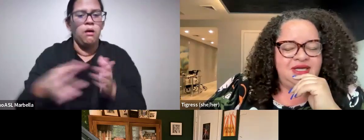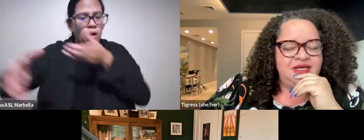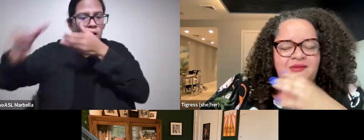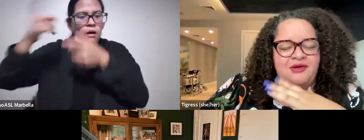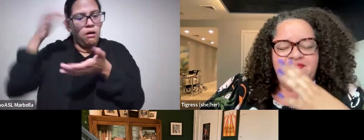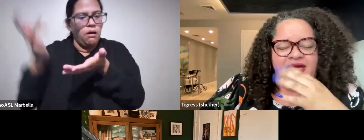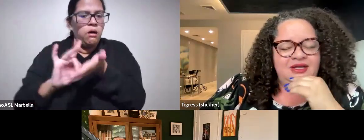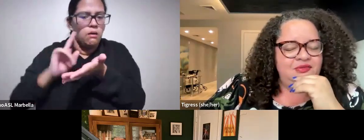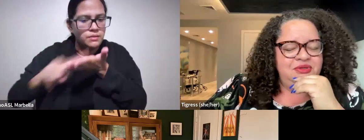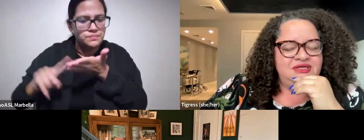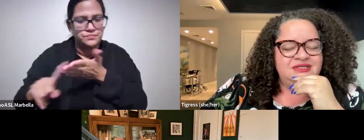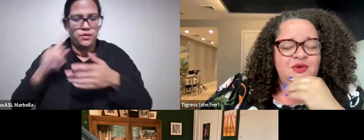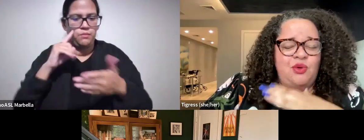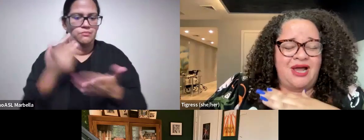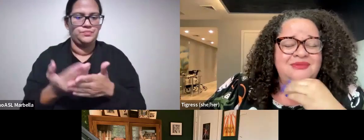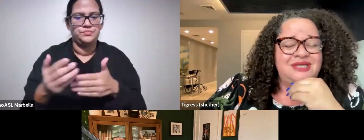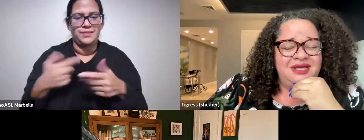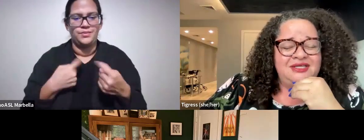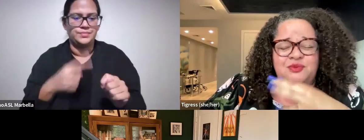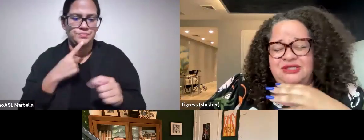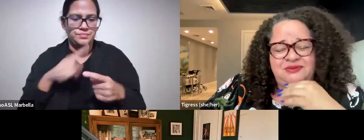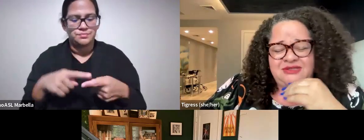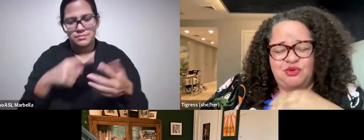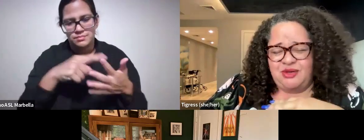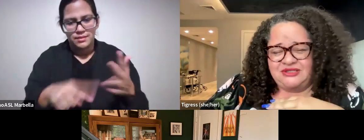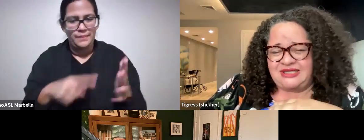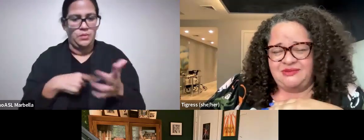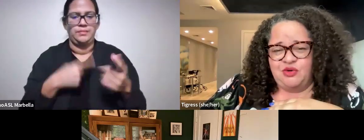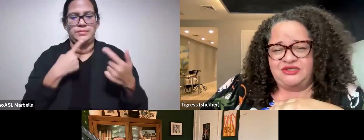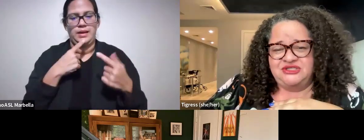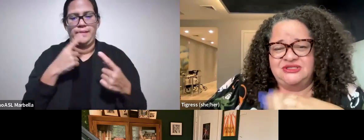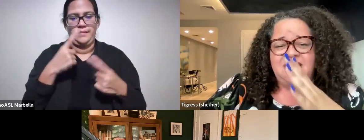saying about fat and health because what I'm saying is we need to be asked more, asking more questions,